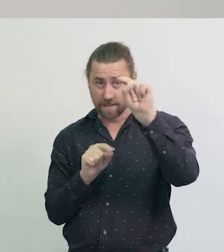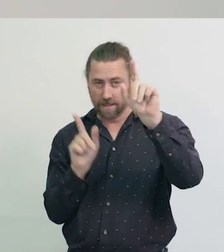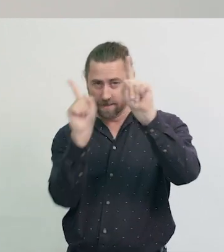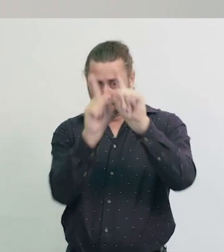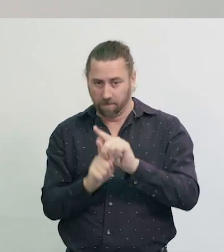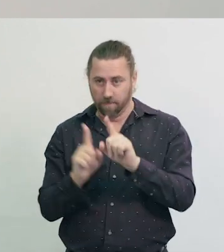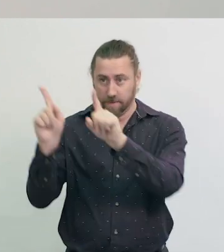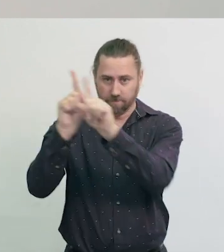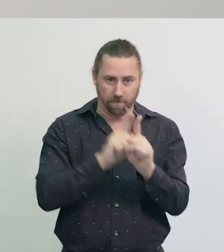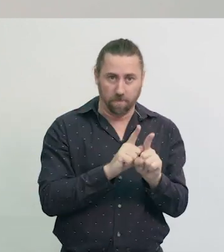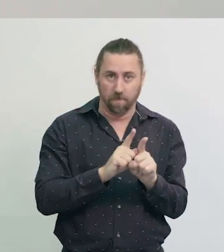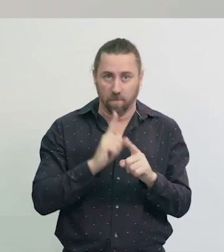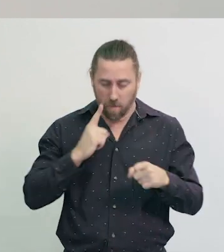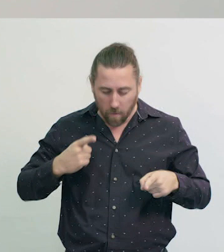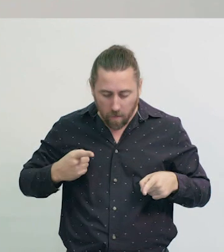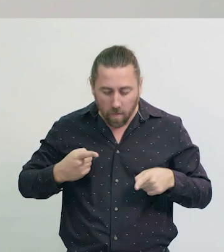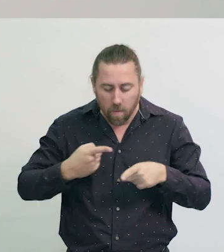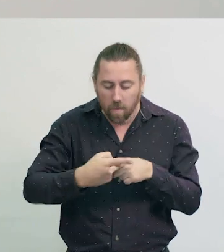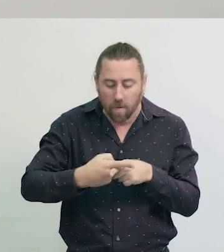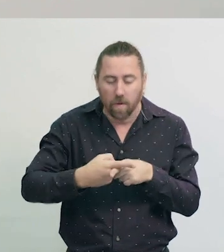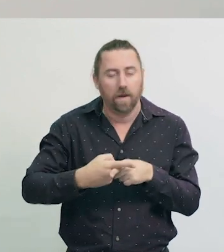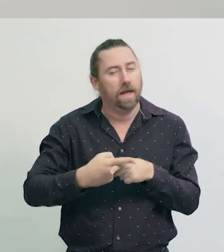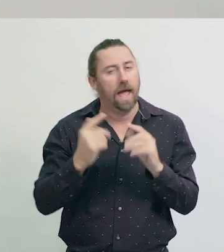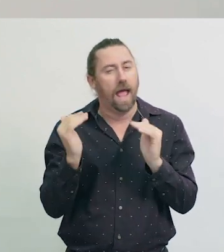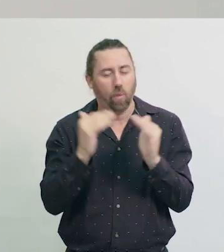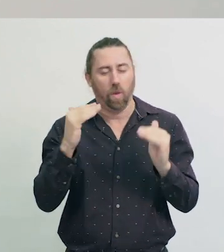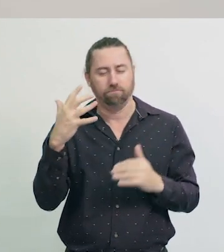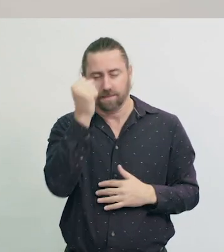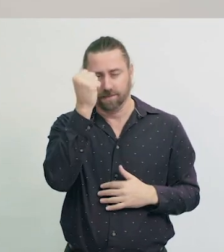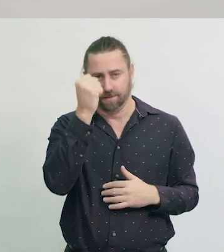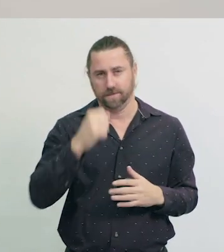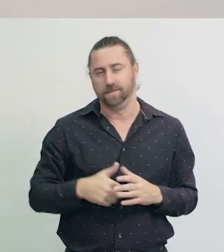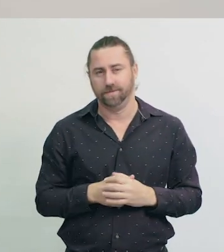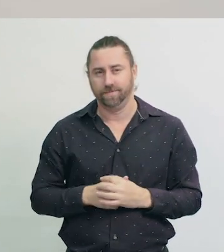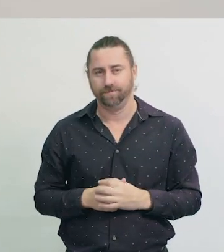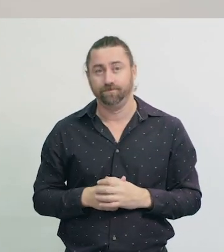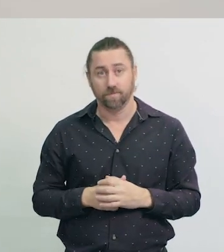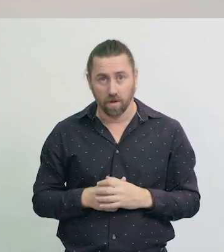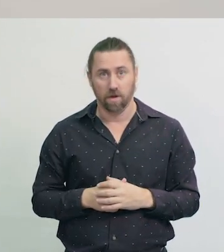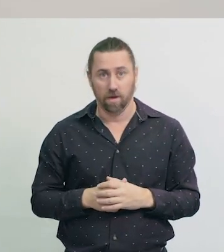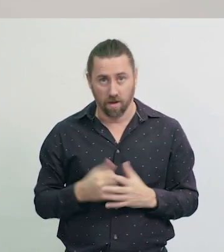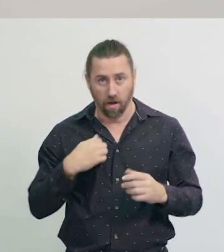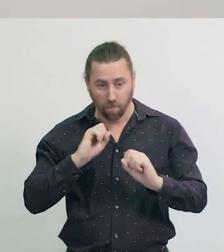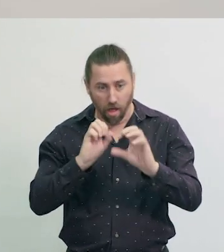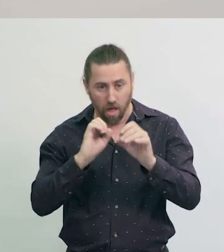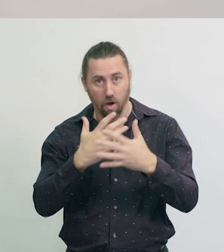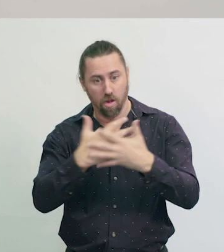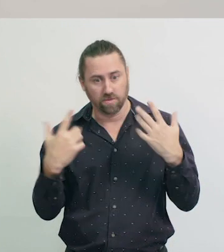when two straight lines intersect, and are always equal. Well, we've done a lot in a short time.